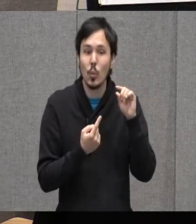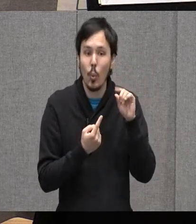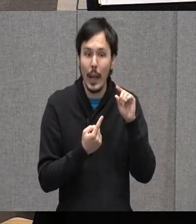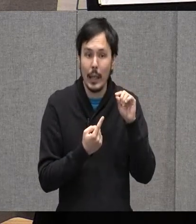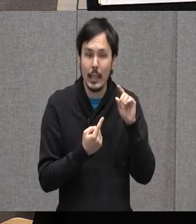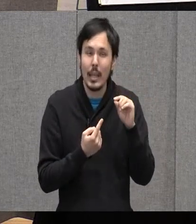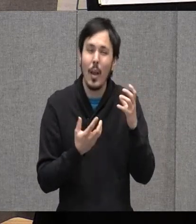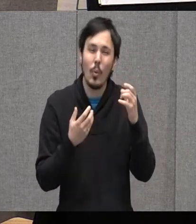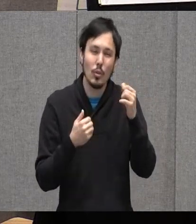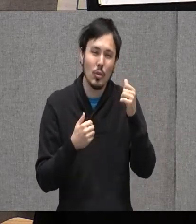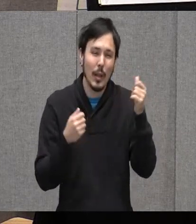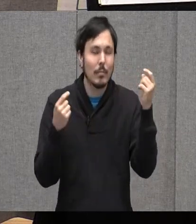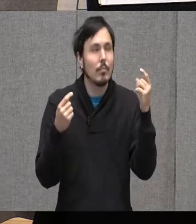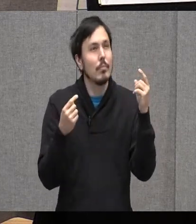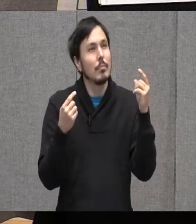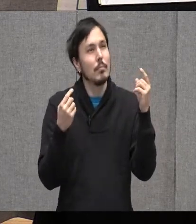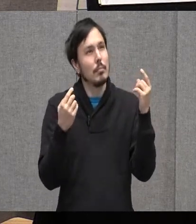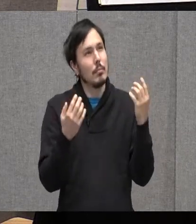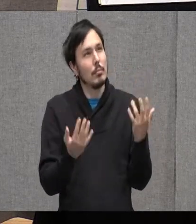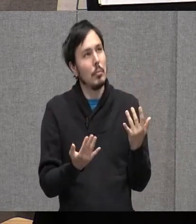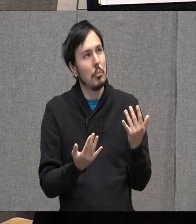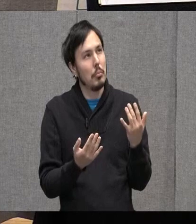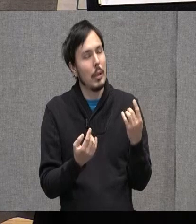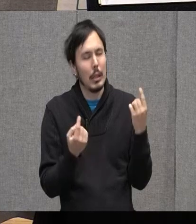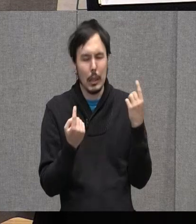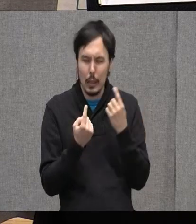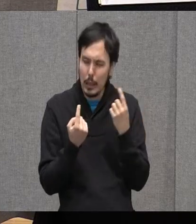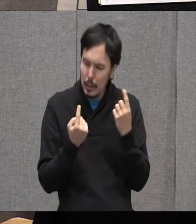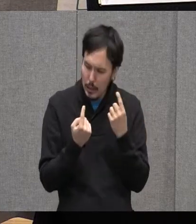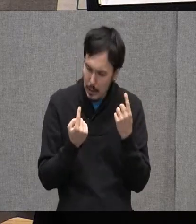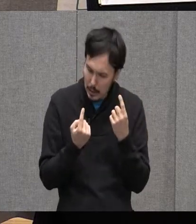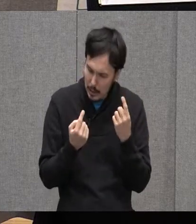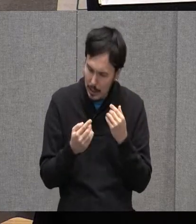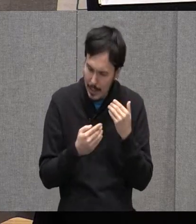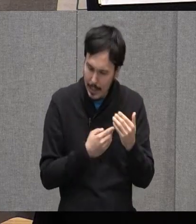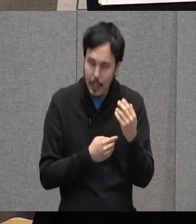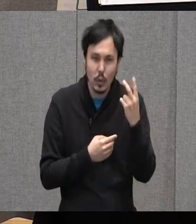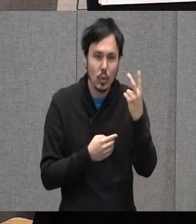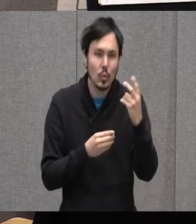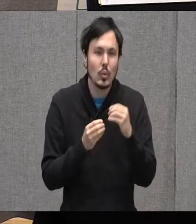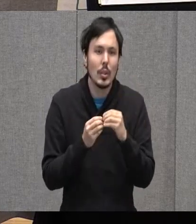and think about what would be the next two numbers in our sequence?